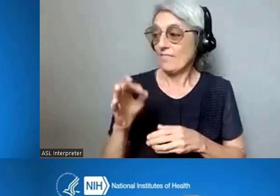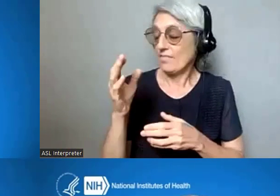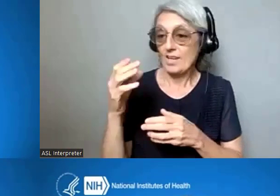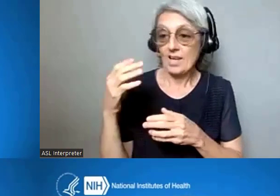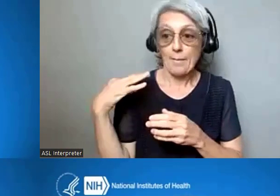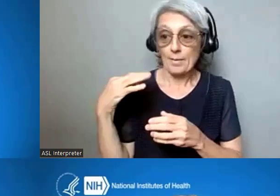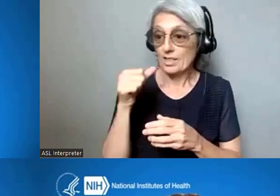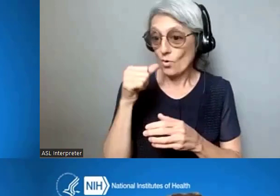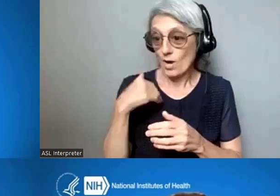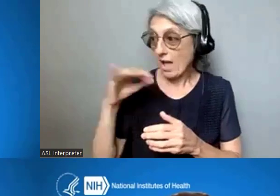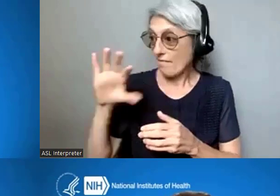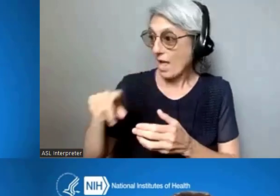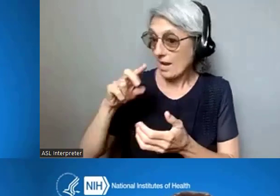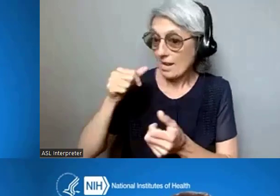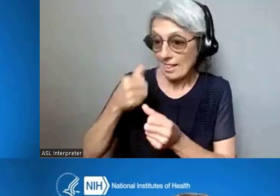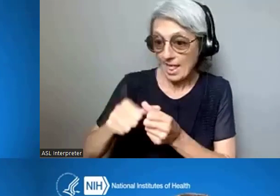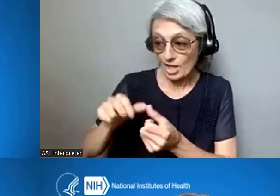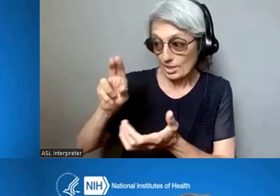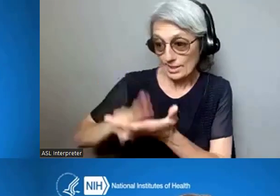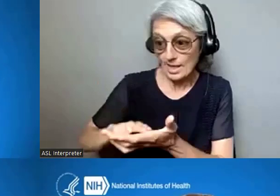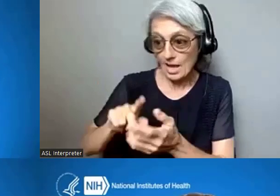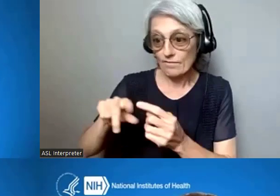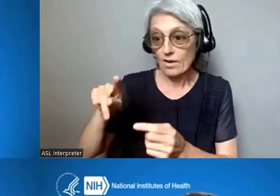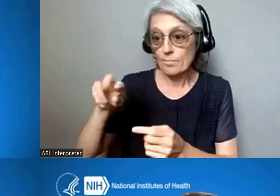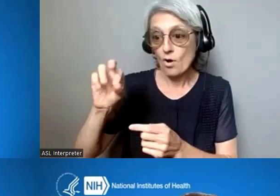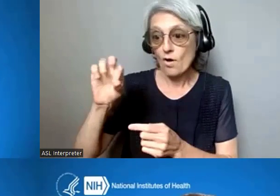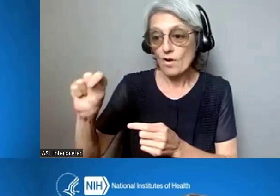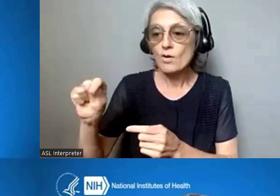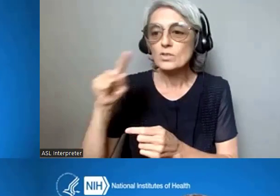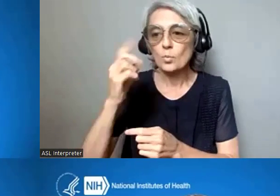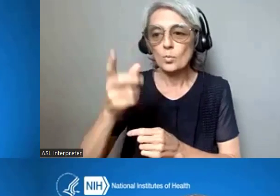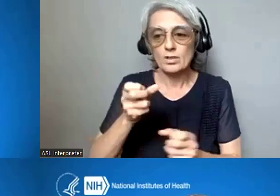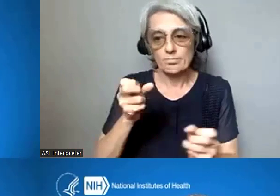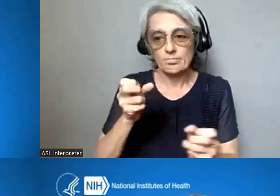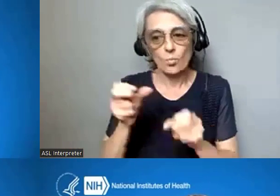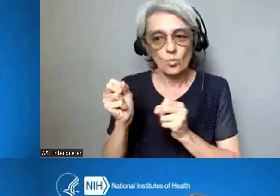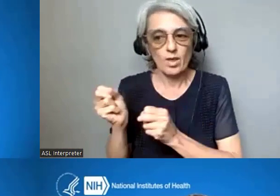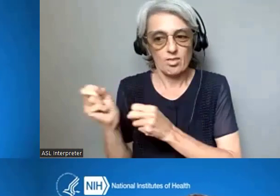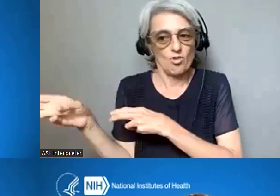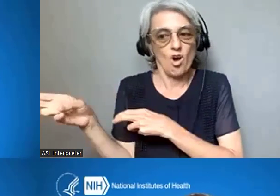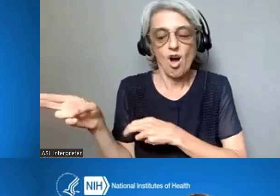will be withdrawn and will not go to review. And for multiple PI applications,